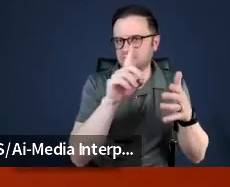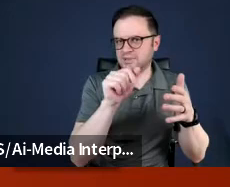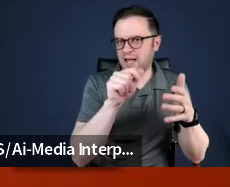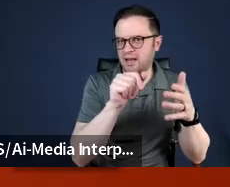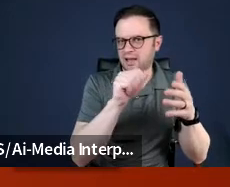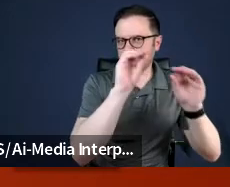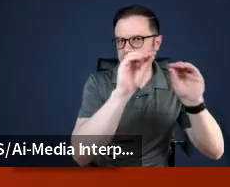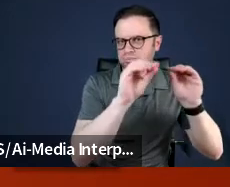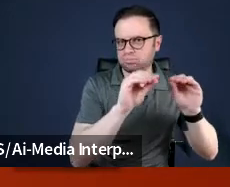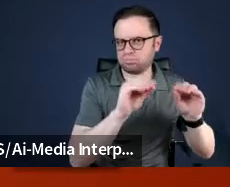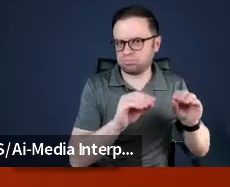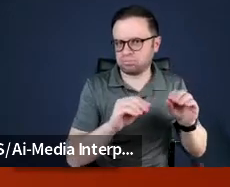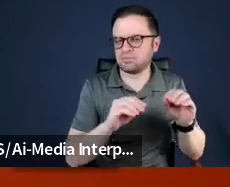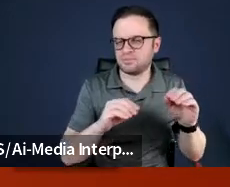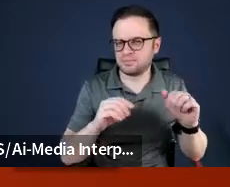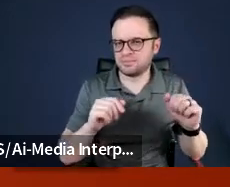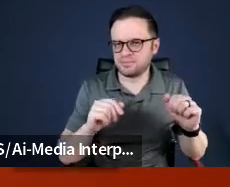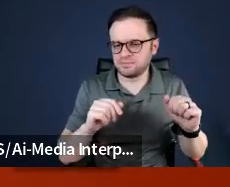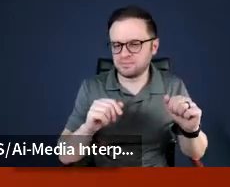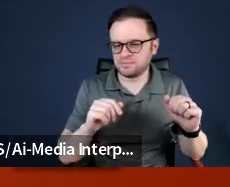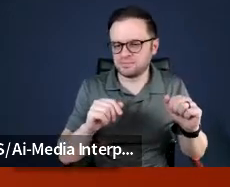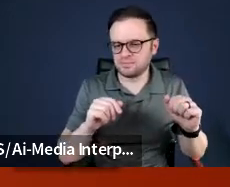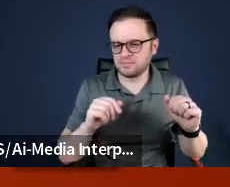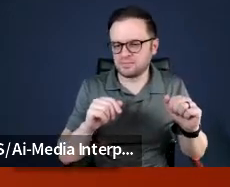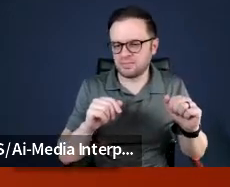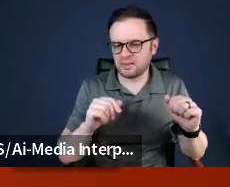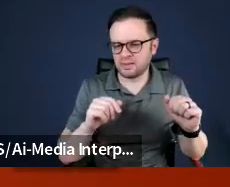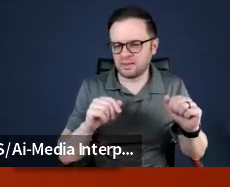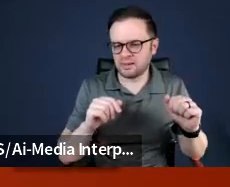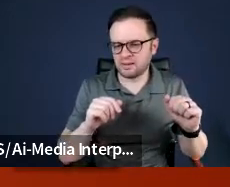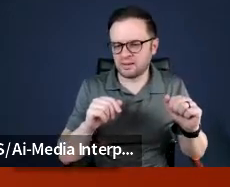and headers and making sure that we obviously… You should only tabulate data